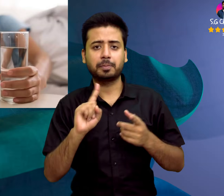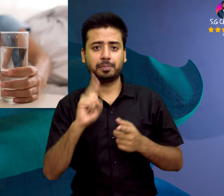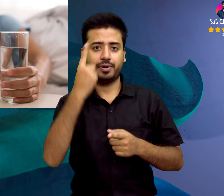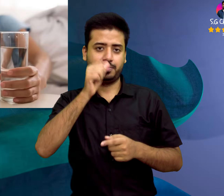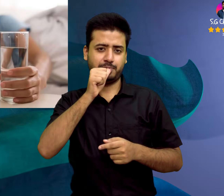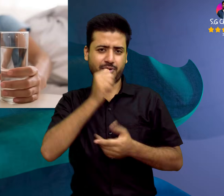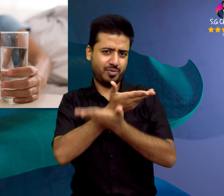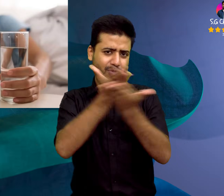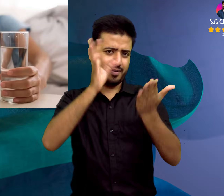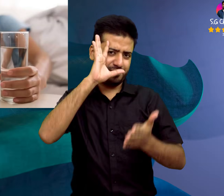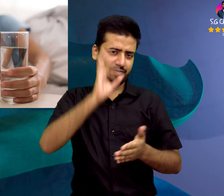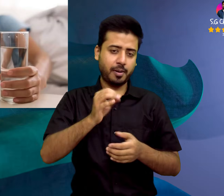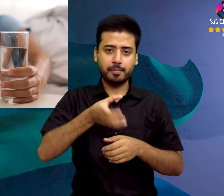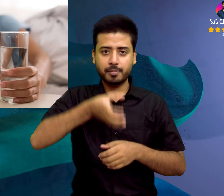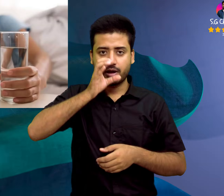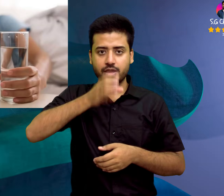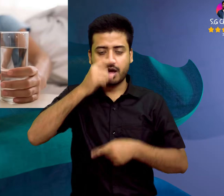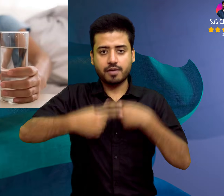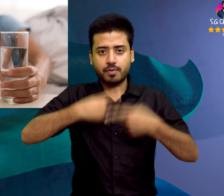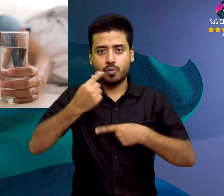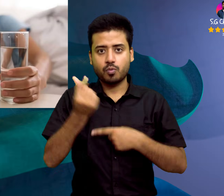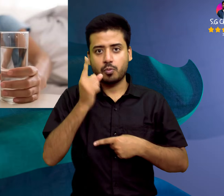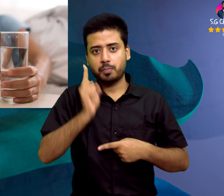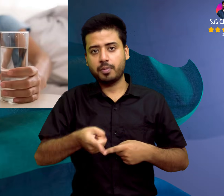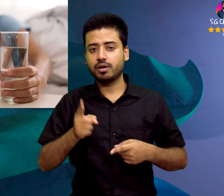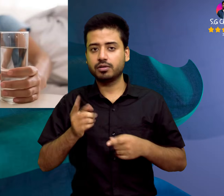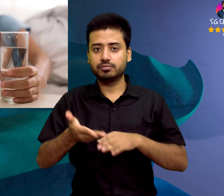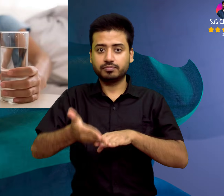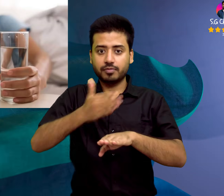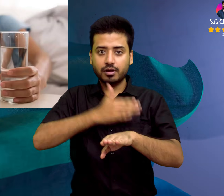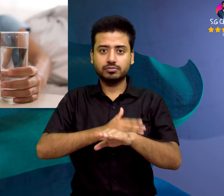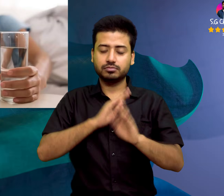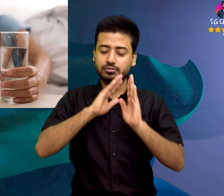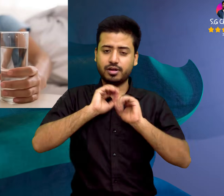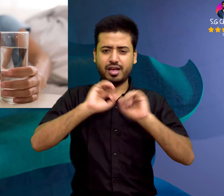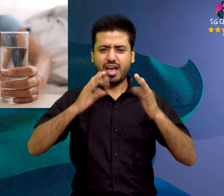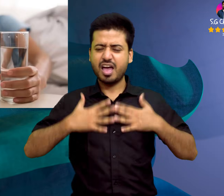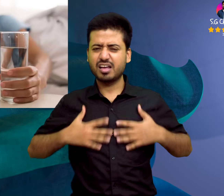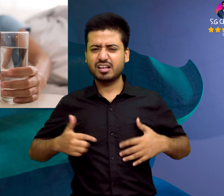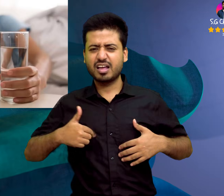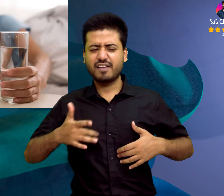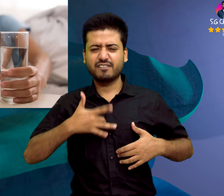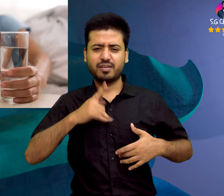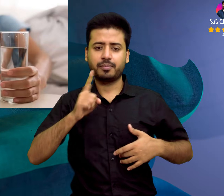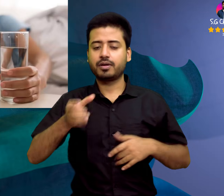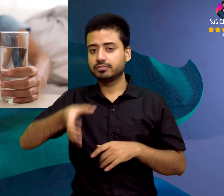not just about the specific foods you consume, but also how those foods are prepared and metabolized.